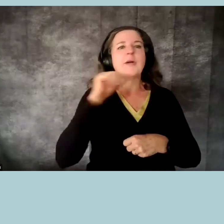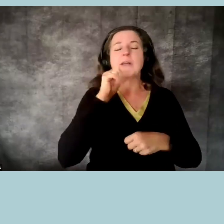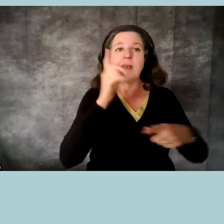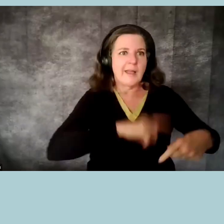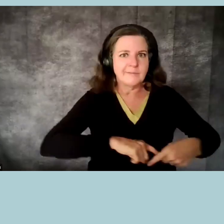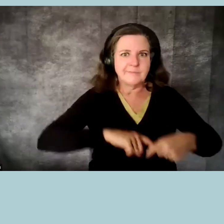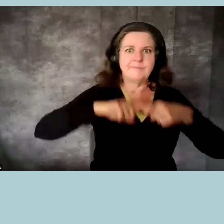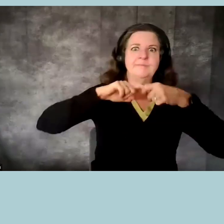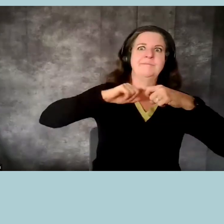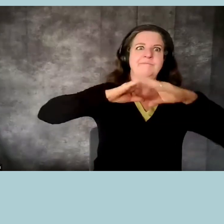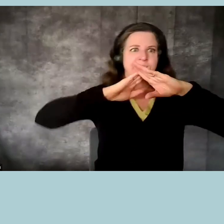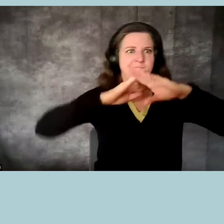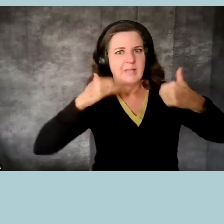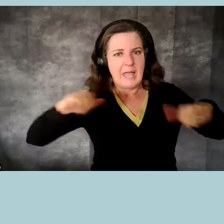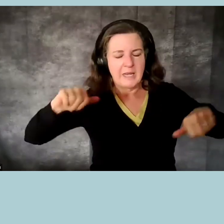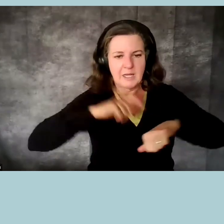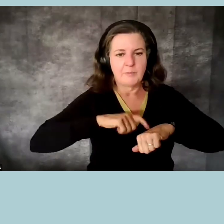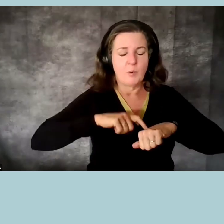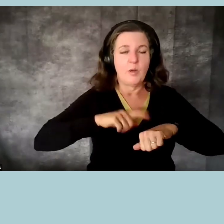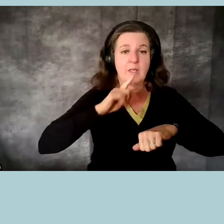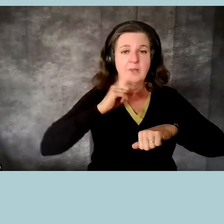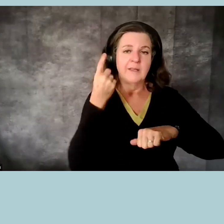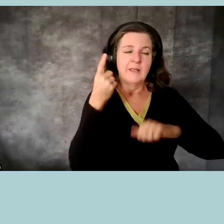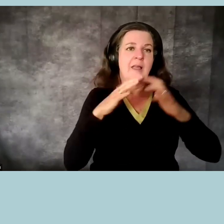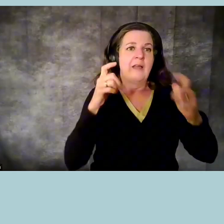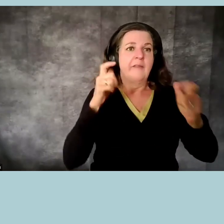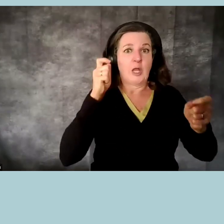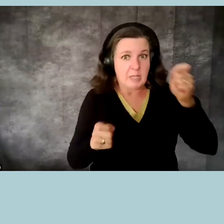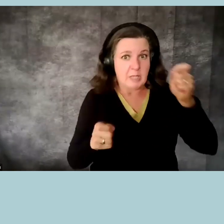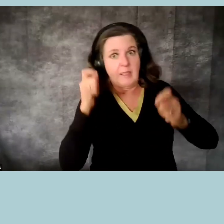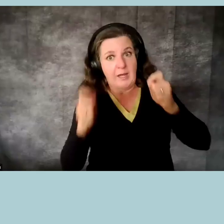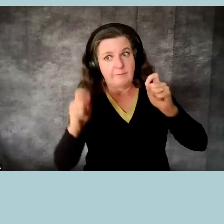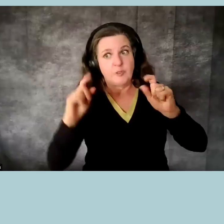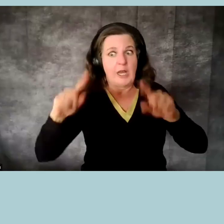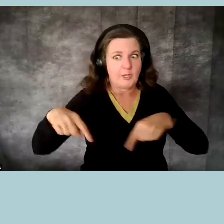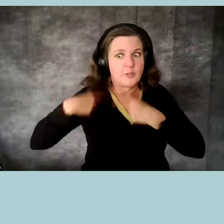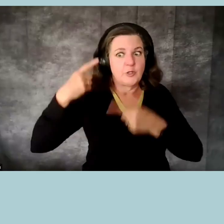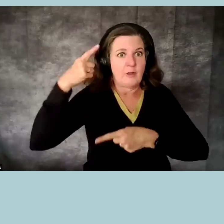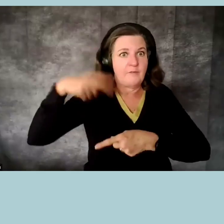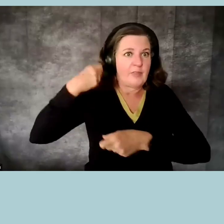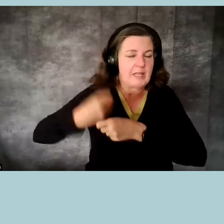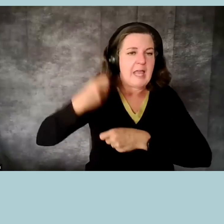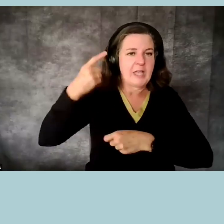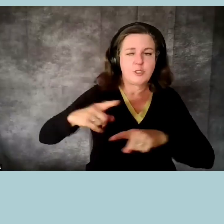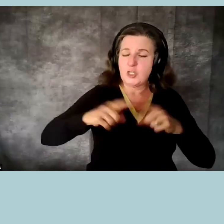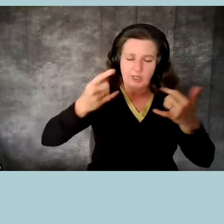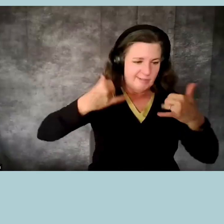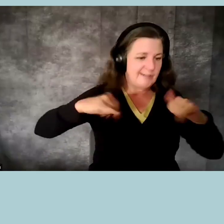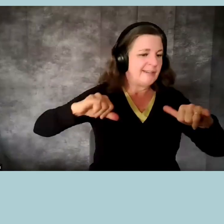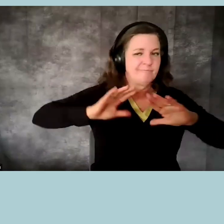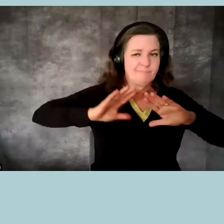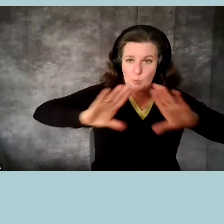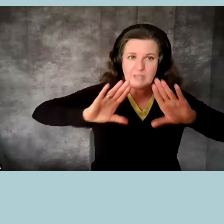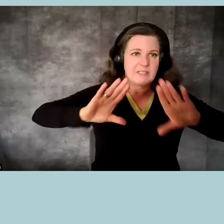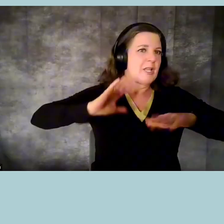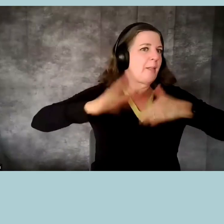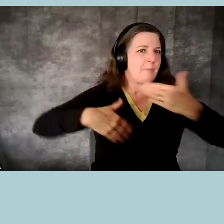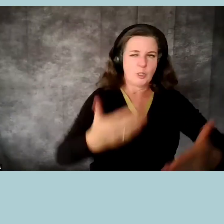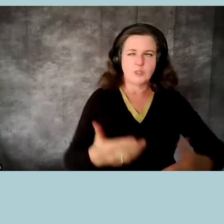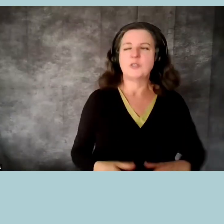so you know there was a lot of change and tumult over the last you know year and a half but we were able to still push it through and that support continues